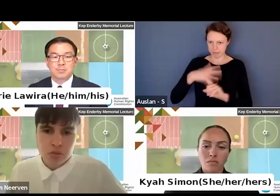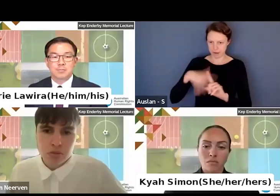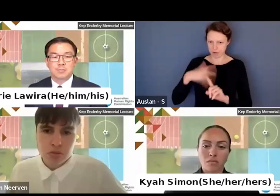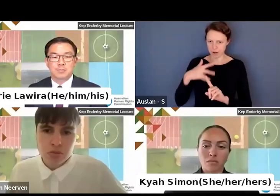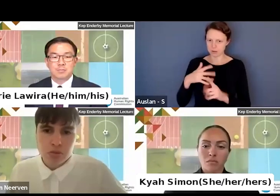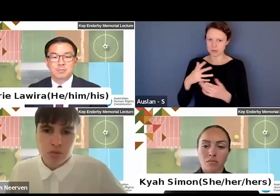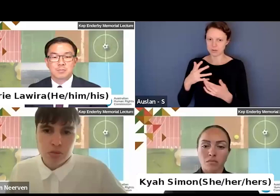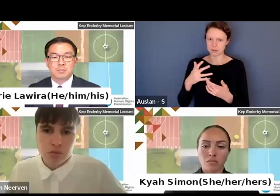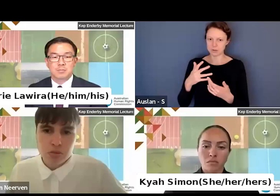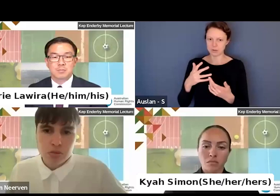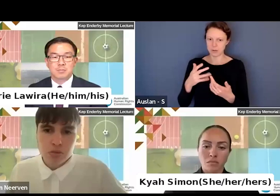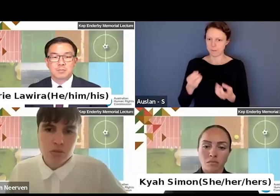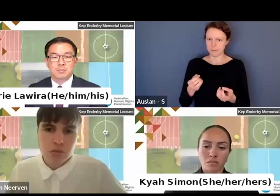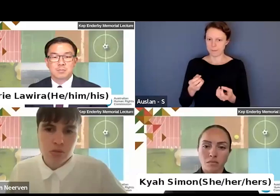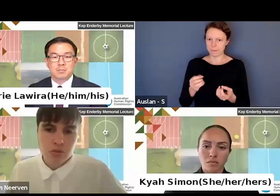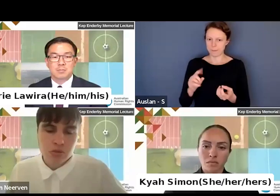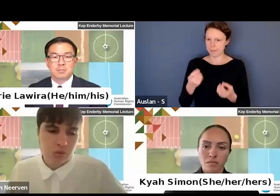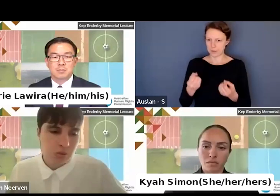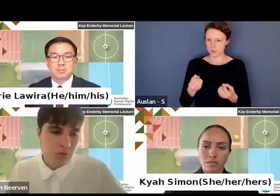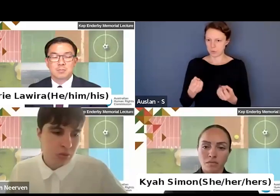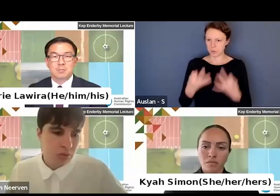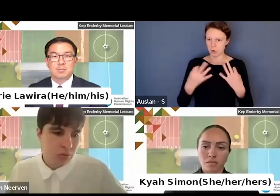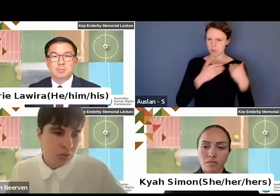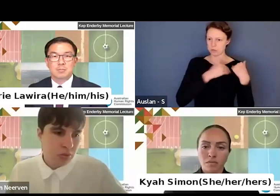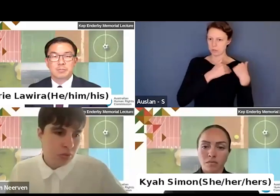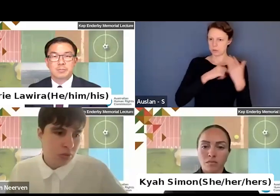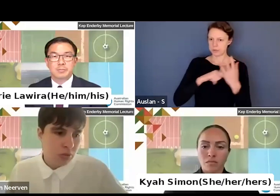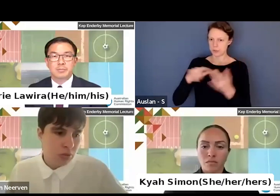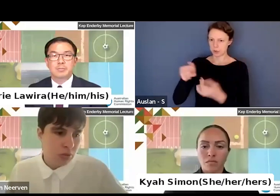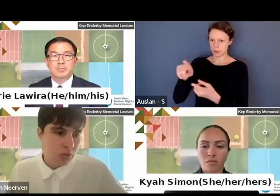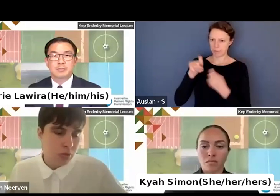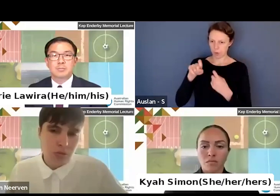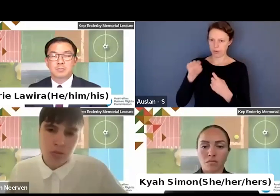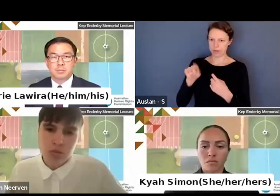without an obligation actually employ them. That actually opens up the pool of people that are available